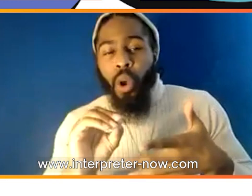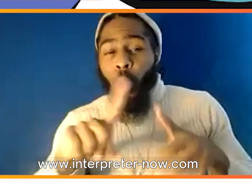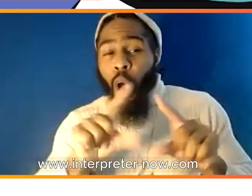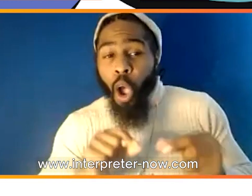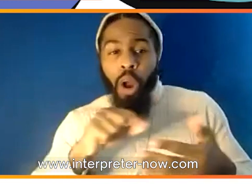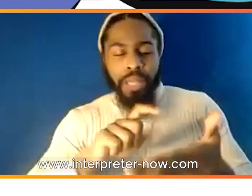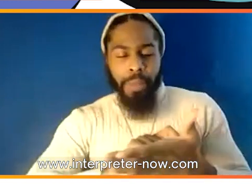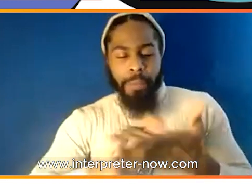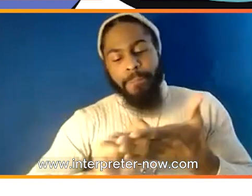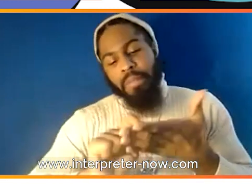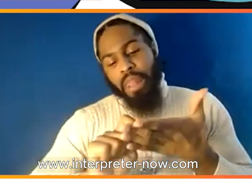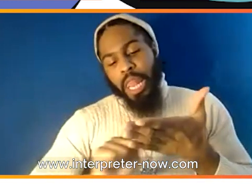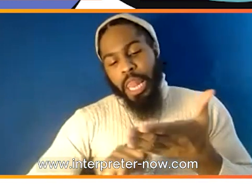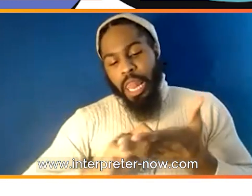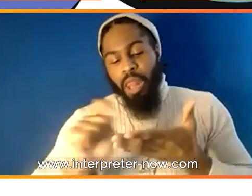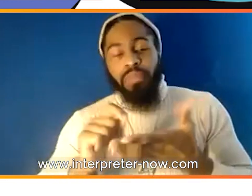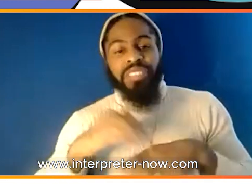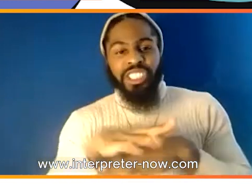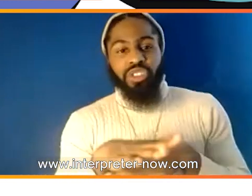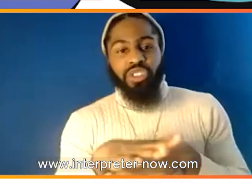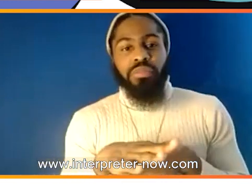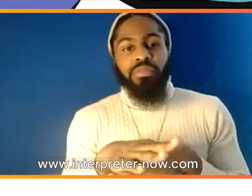they'd send it in, they would get an allyship. It was called a phone tool in AWS, think of